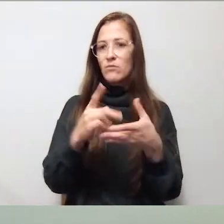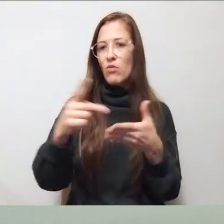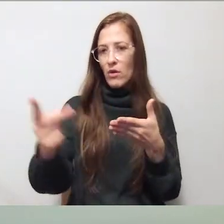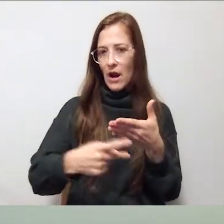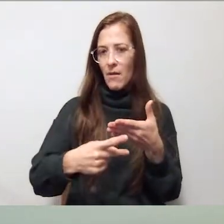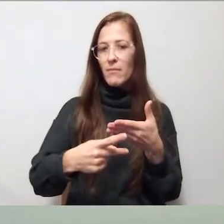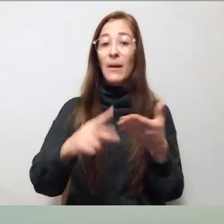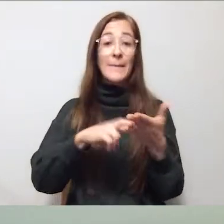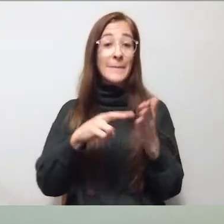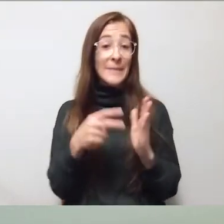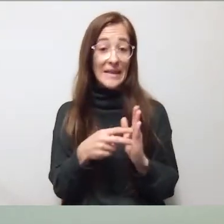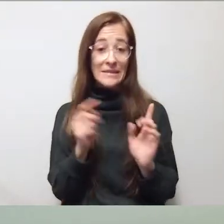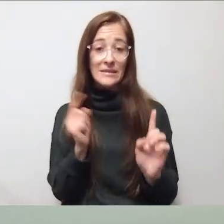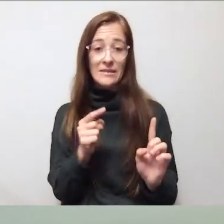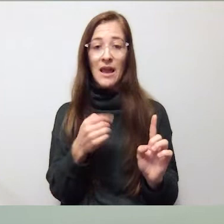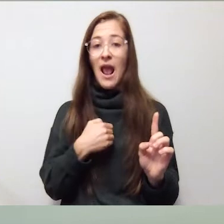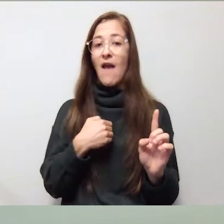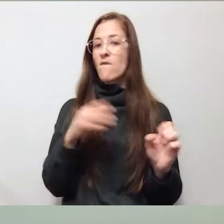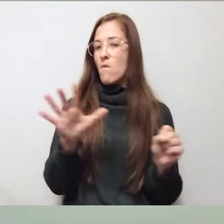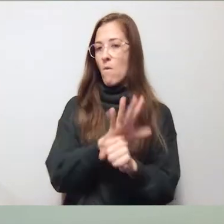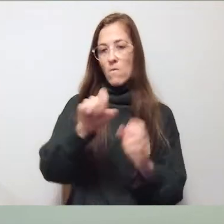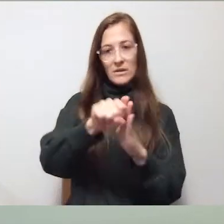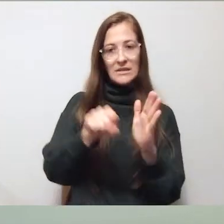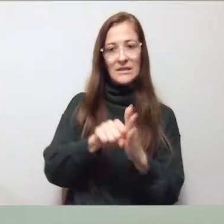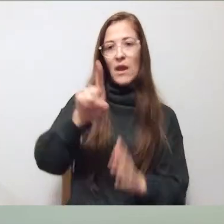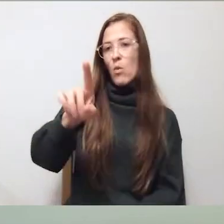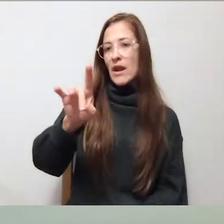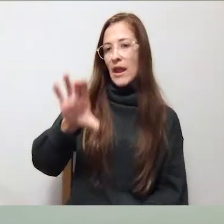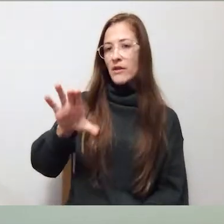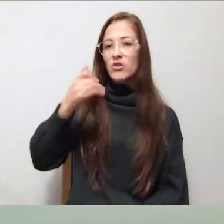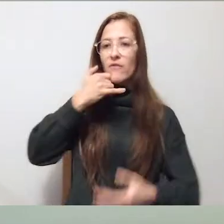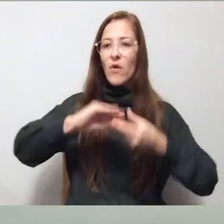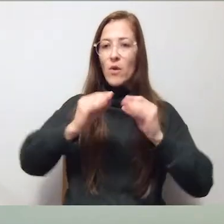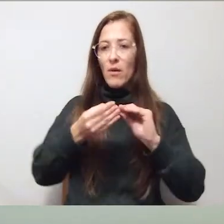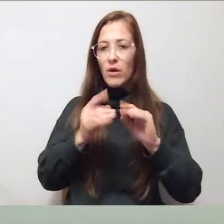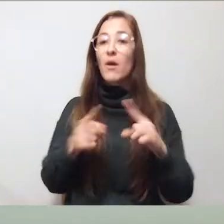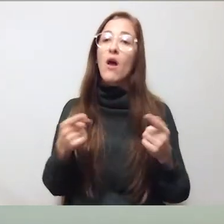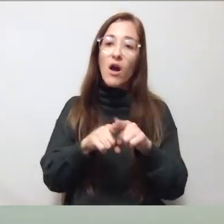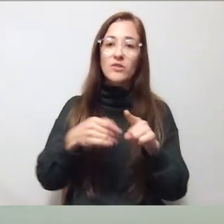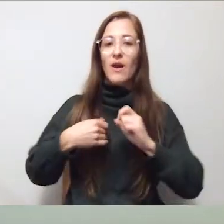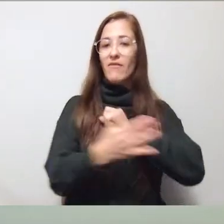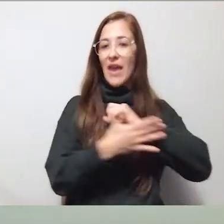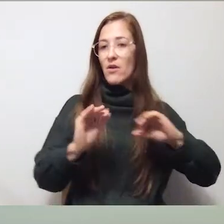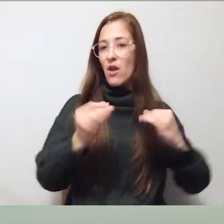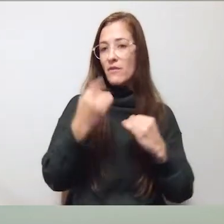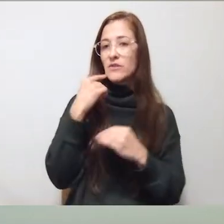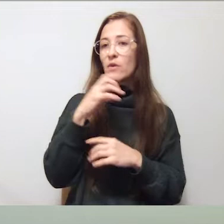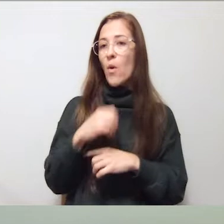And what that means is there is a statewide 1800 number, but there's also individual county offices for the aging that you can contact